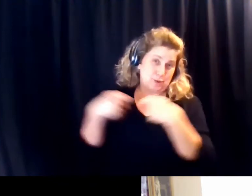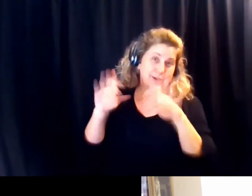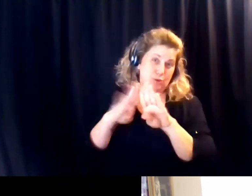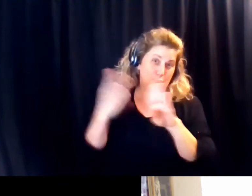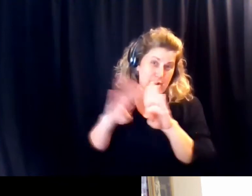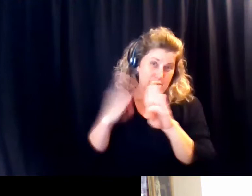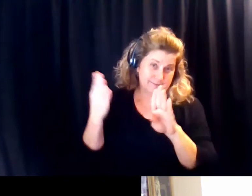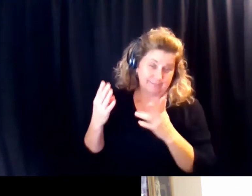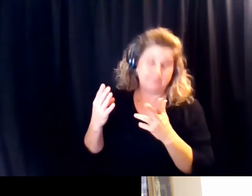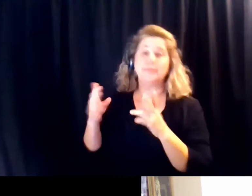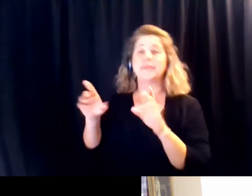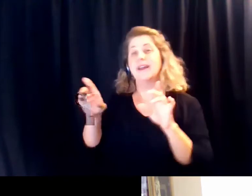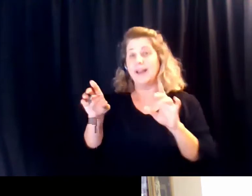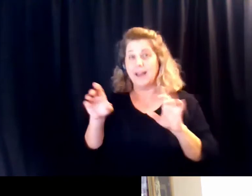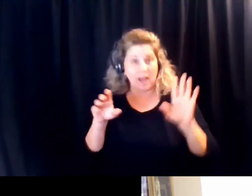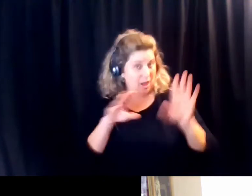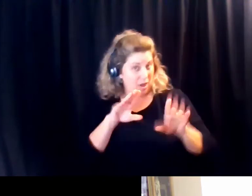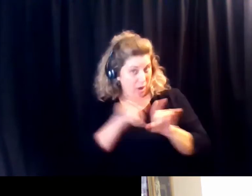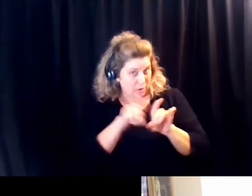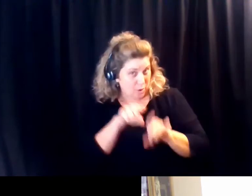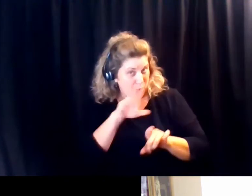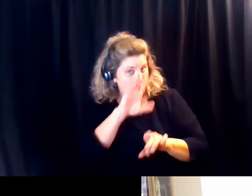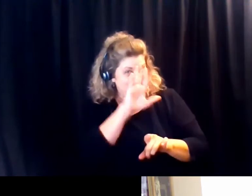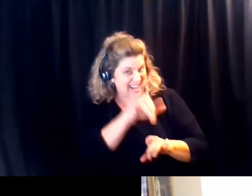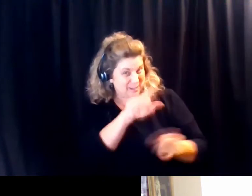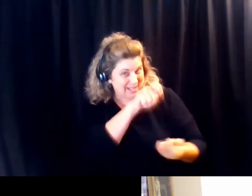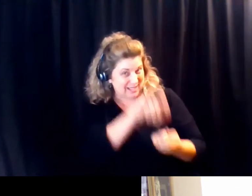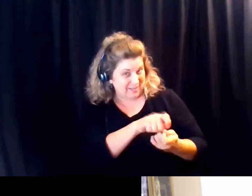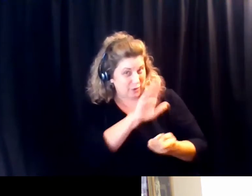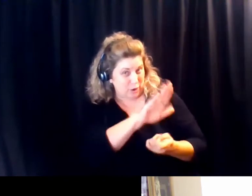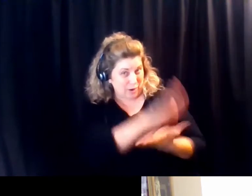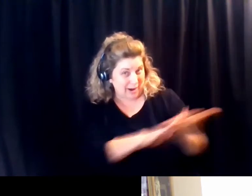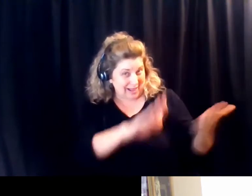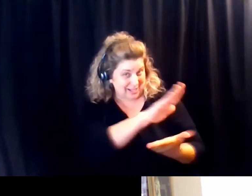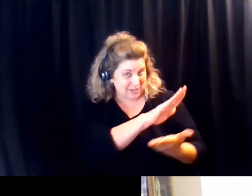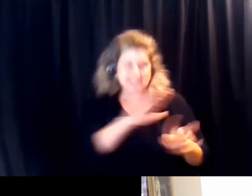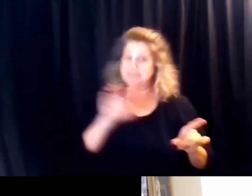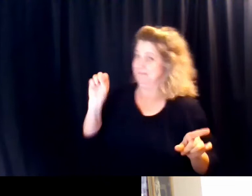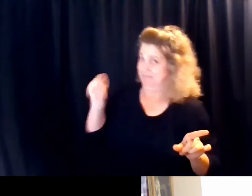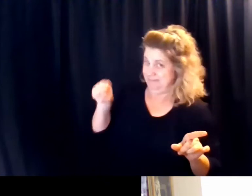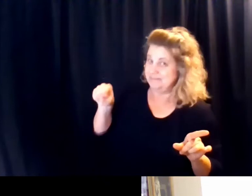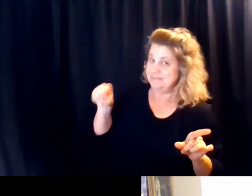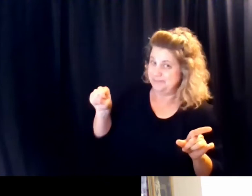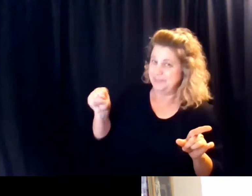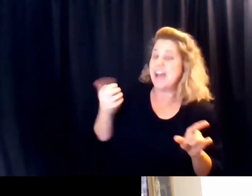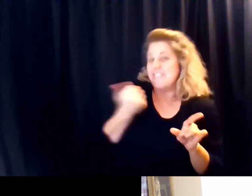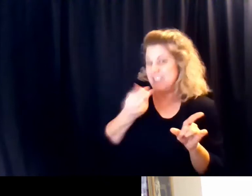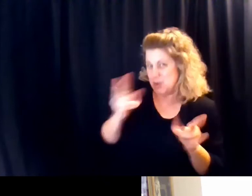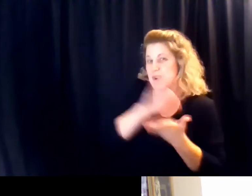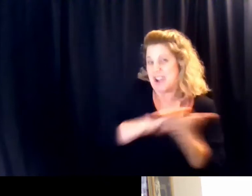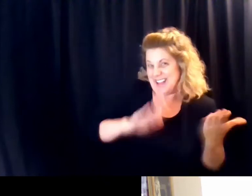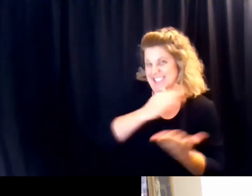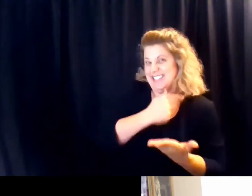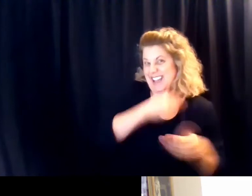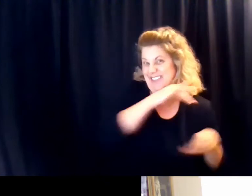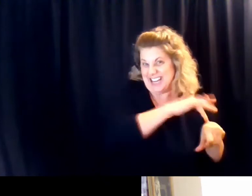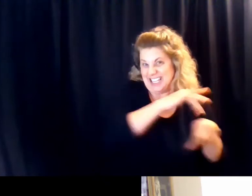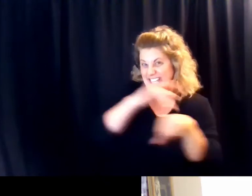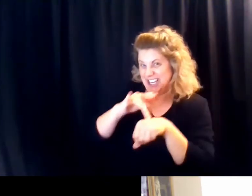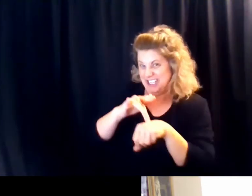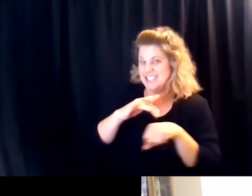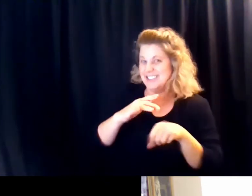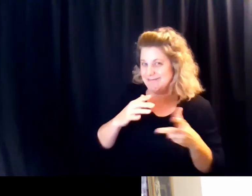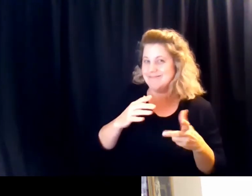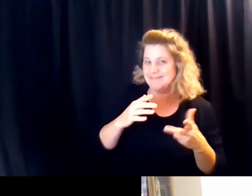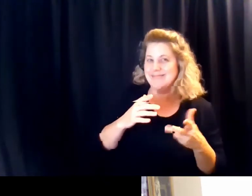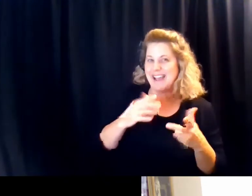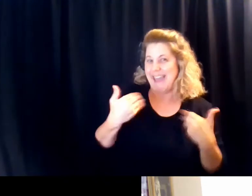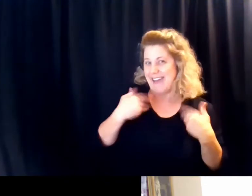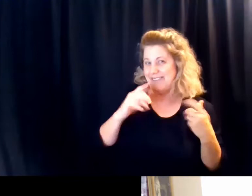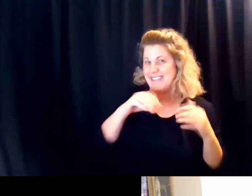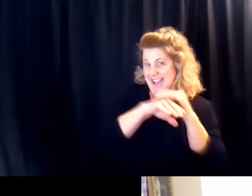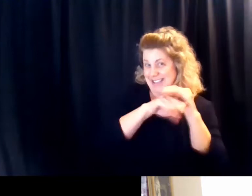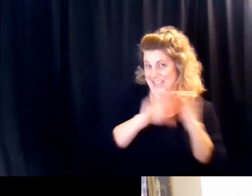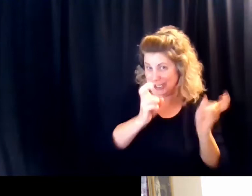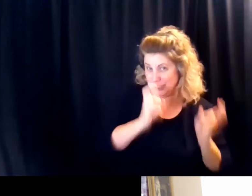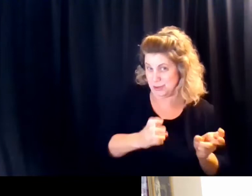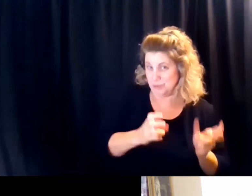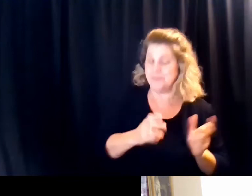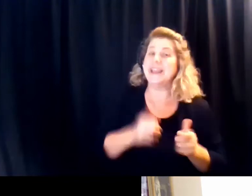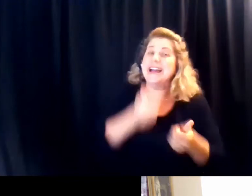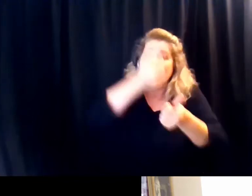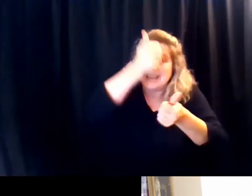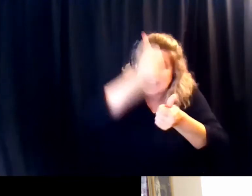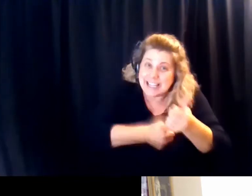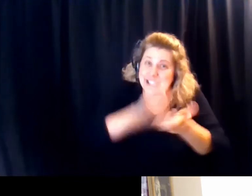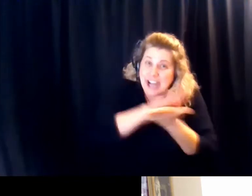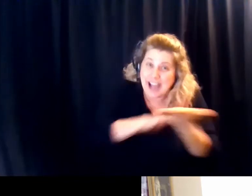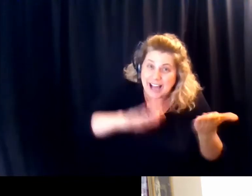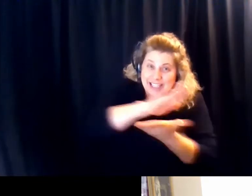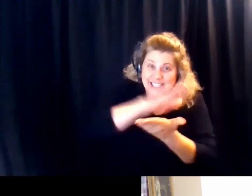Heather Dibblee: Like on the outside is available, but like for an office because let's say I can't open the door and I need like a push plate door and they say there's not enough money in our budget or we can you know approve that, because you're the only one using the door.